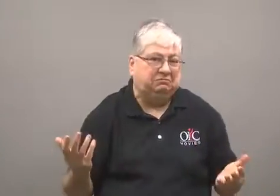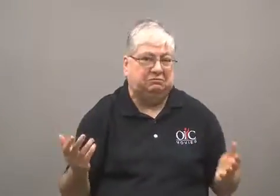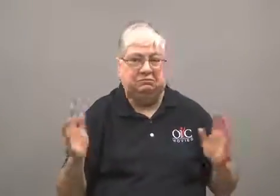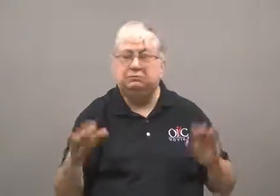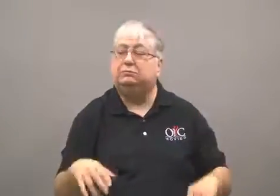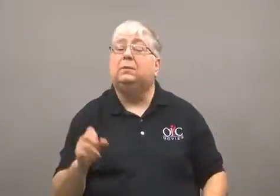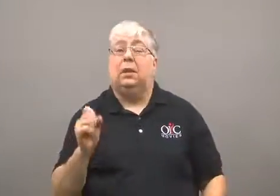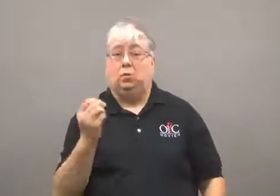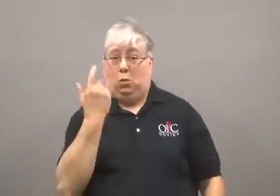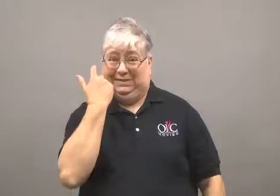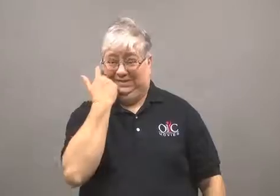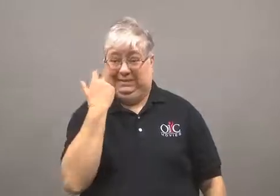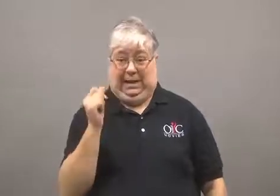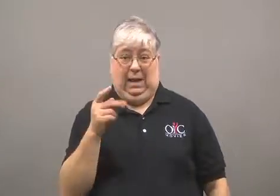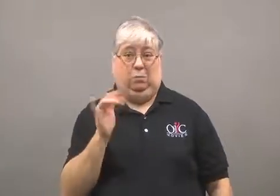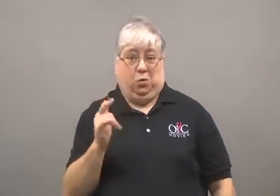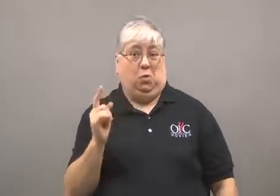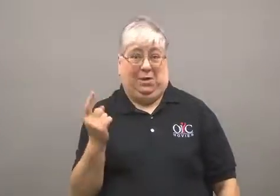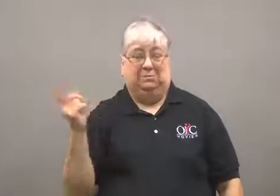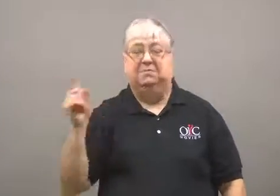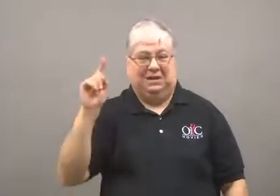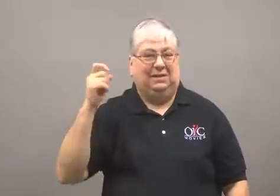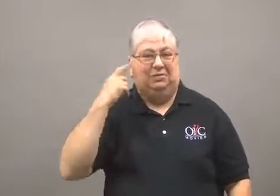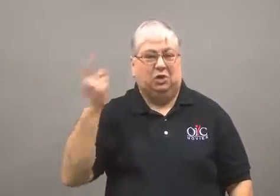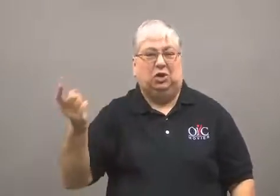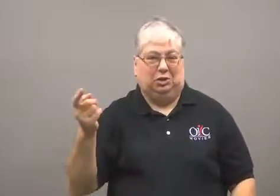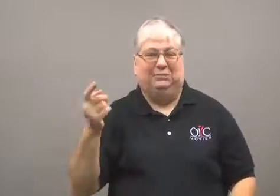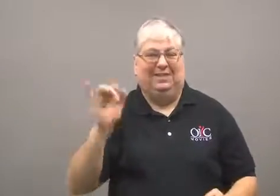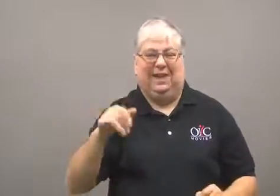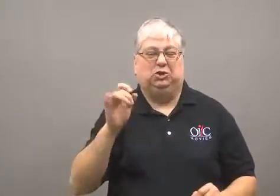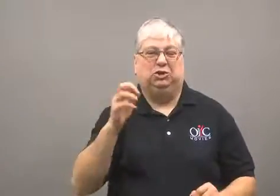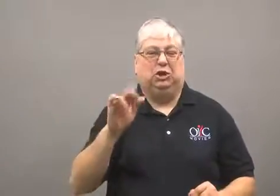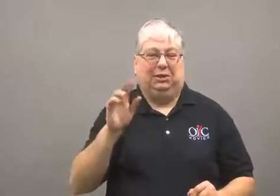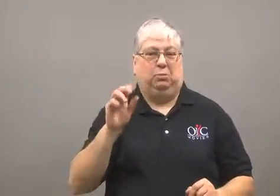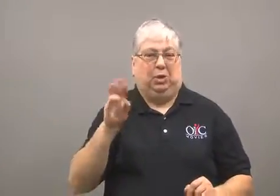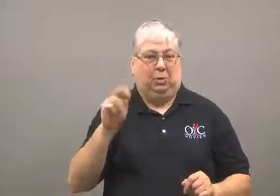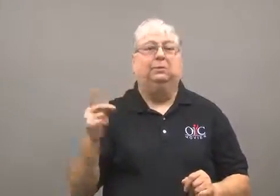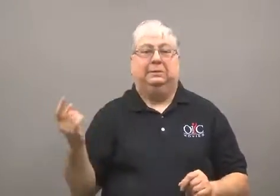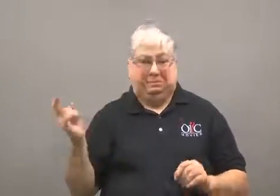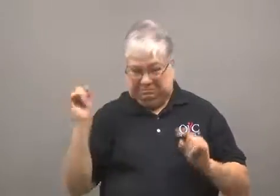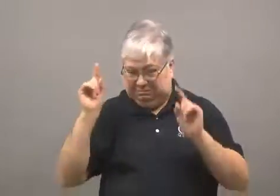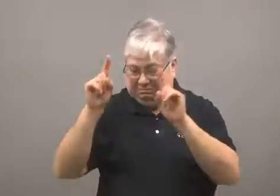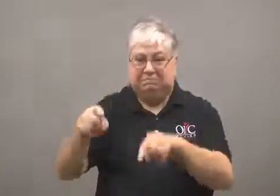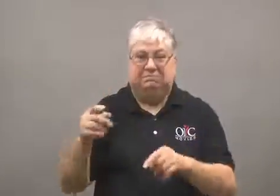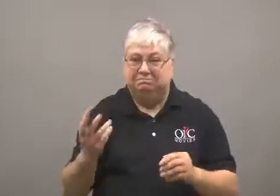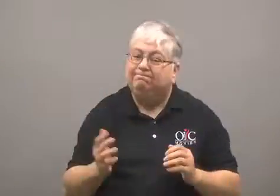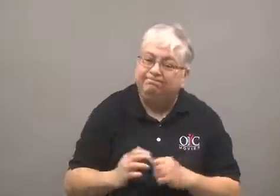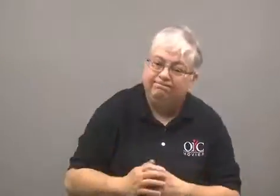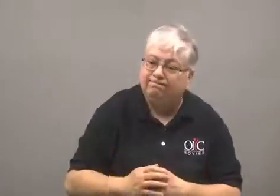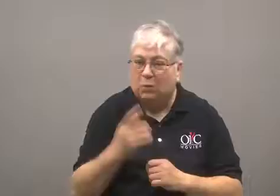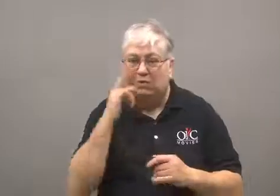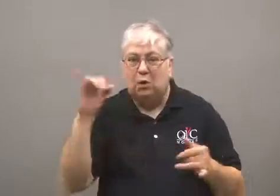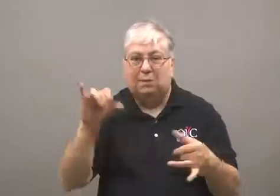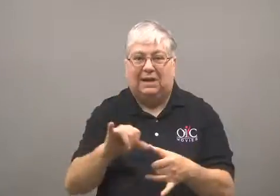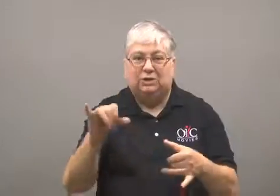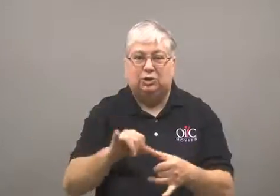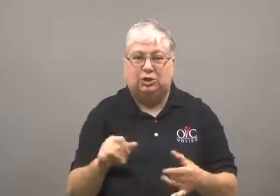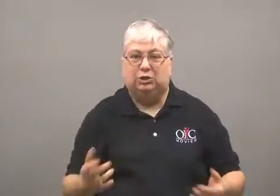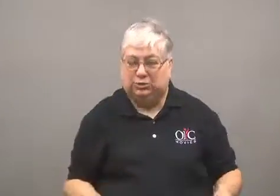Governor Jerry Brown went there this past April 1 for the snowpack measurement.